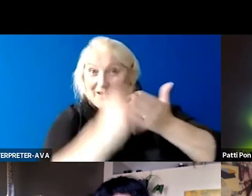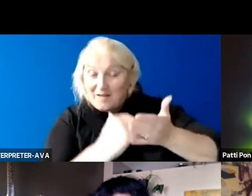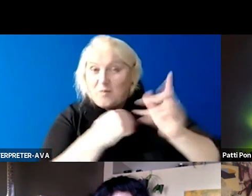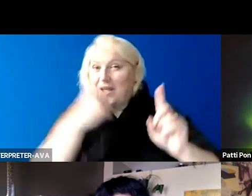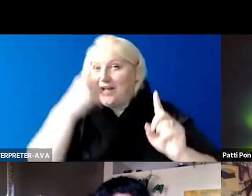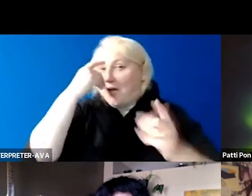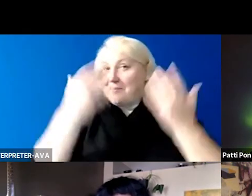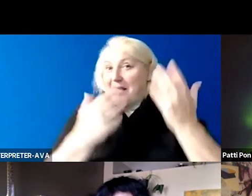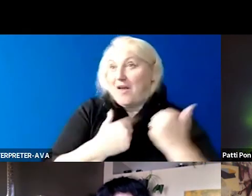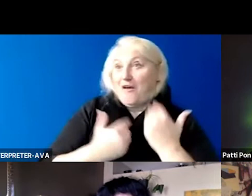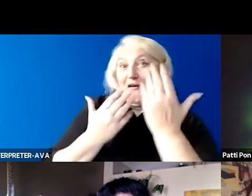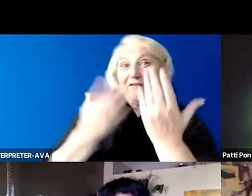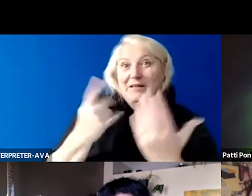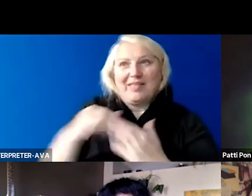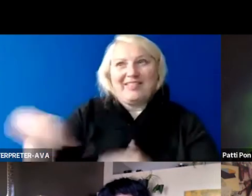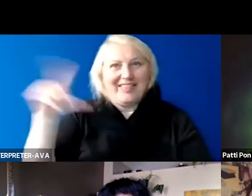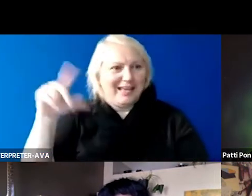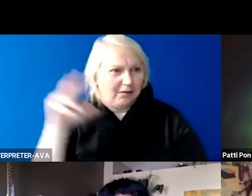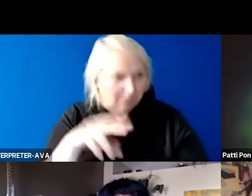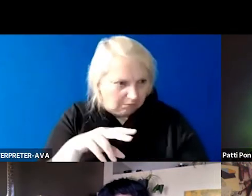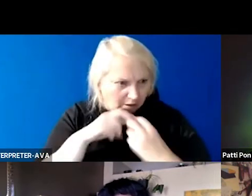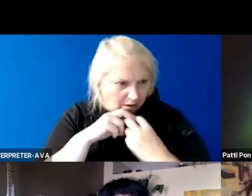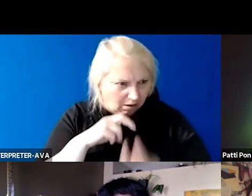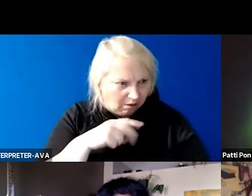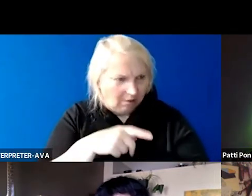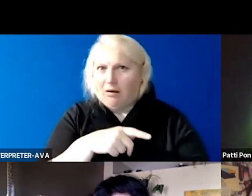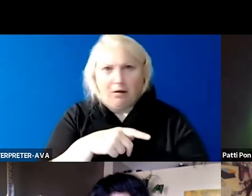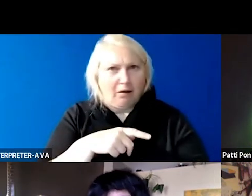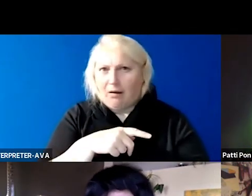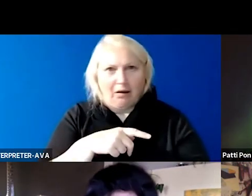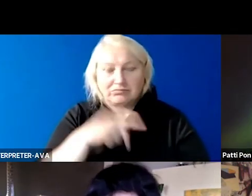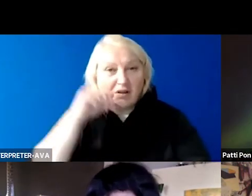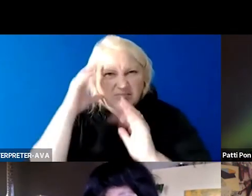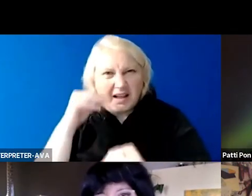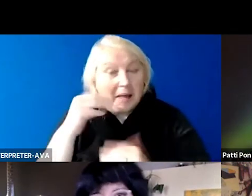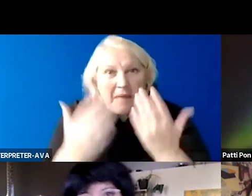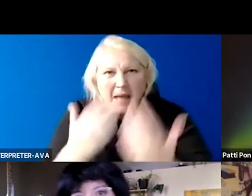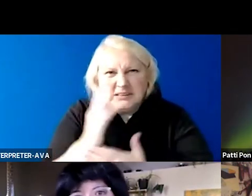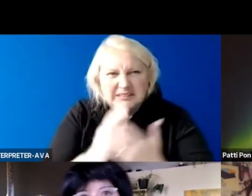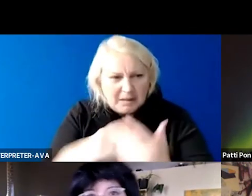and probably have a hard time wrapping their head around, how do we fund this and keep some kind of